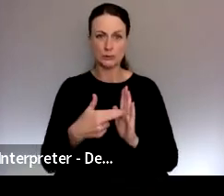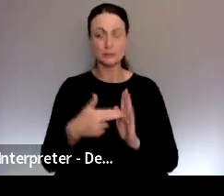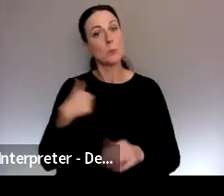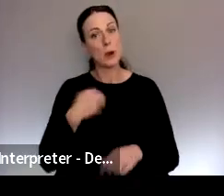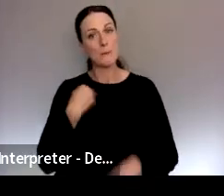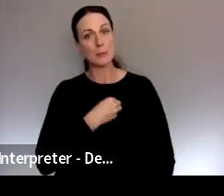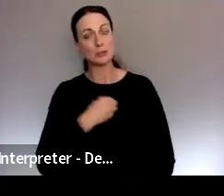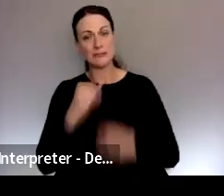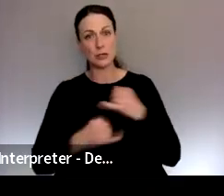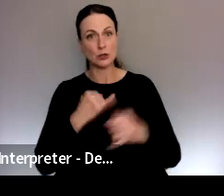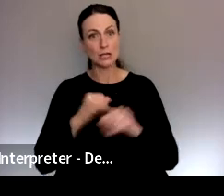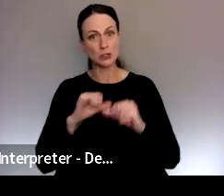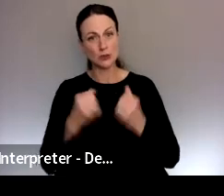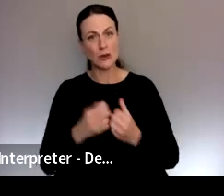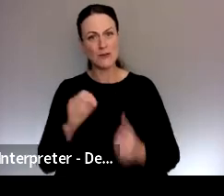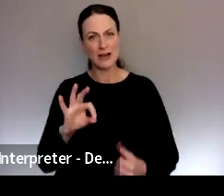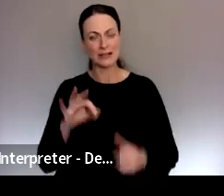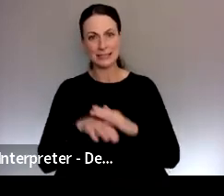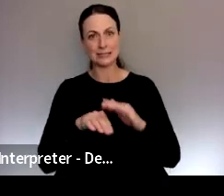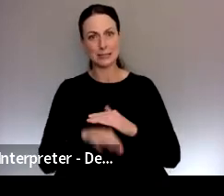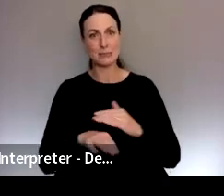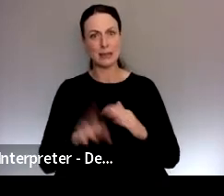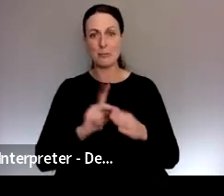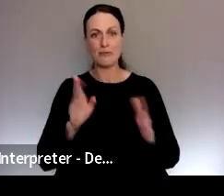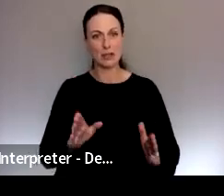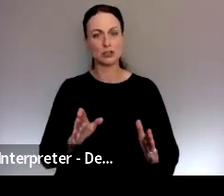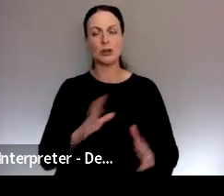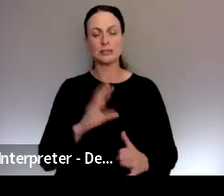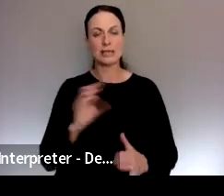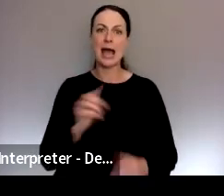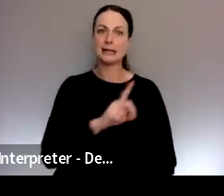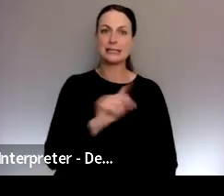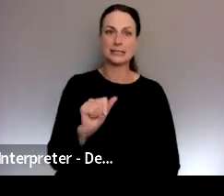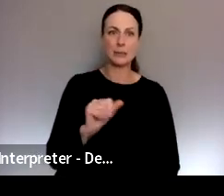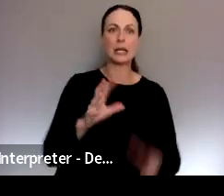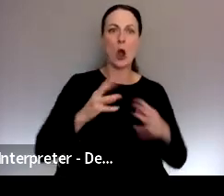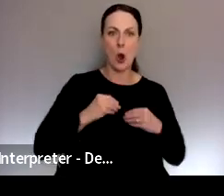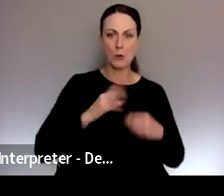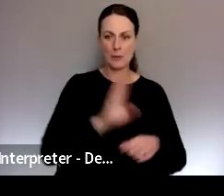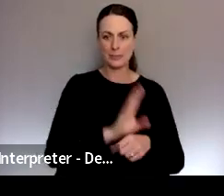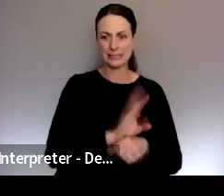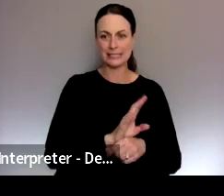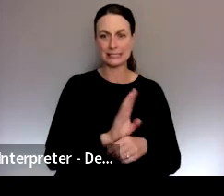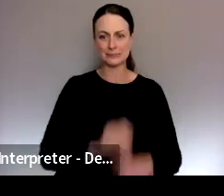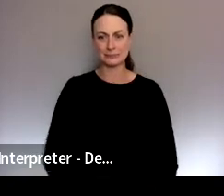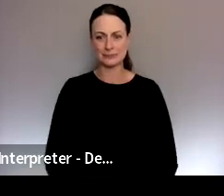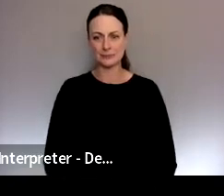We are members of the International Association of Accessibility Professionals and a Disability-Owned Business Enterprise.